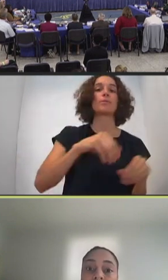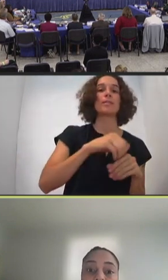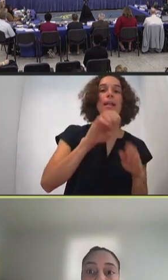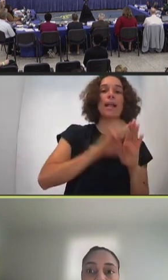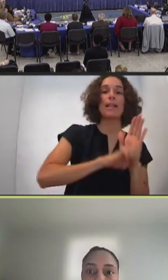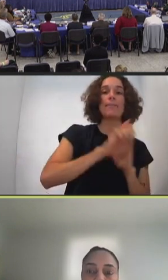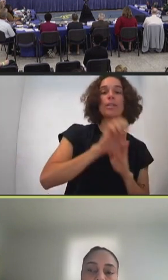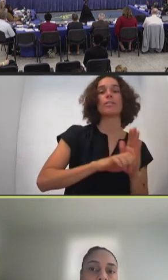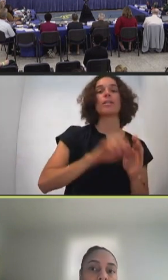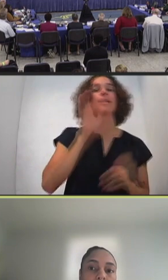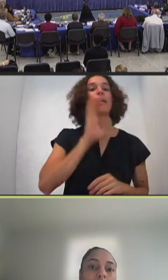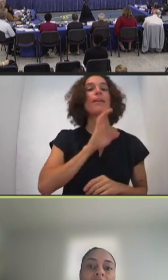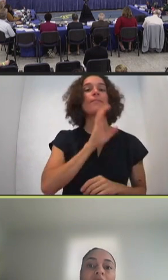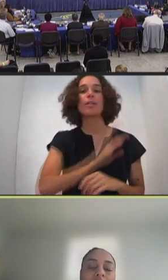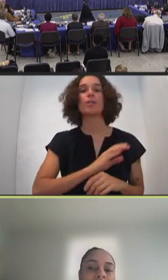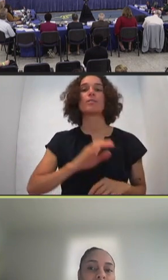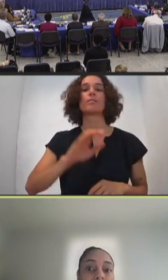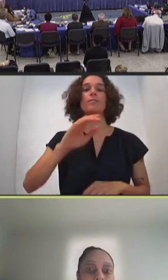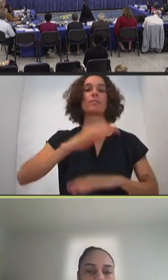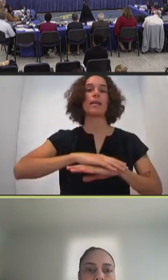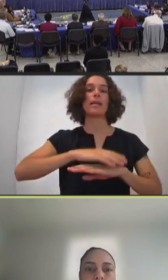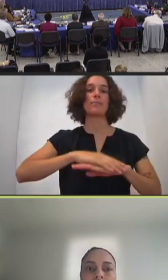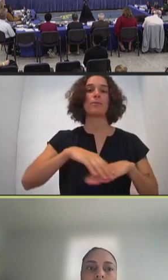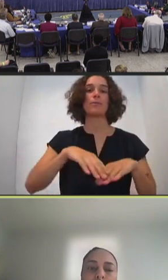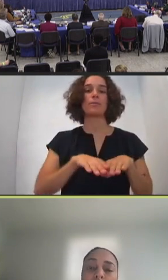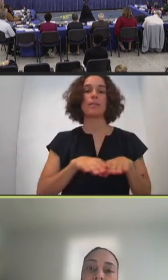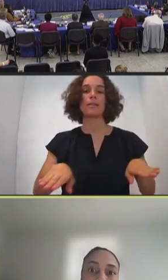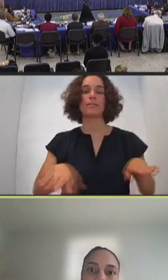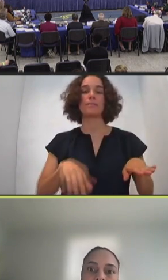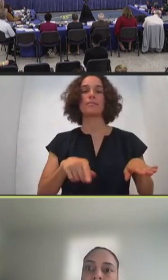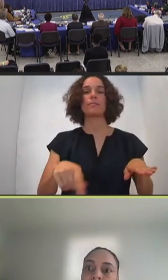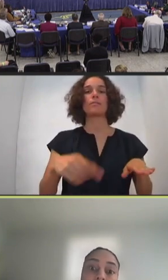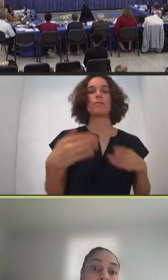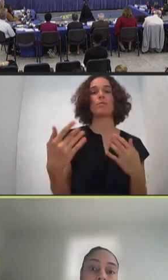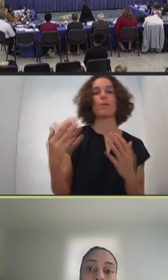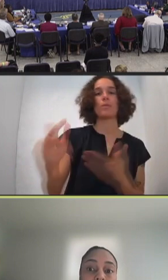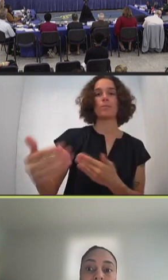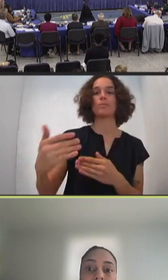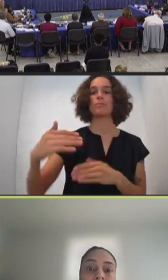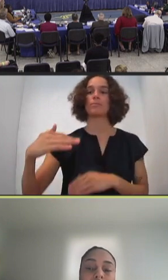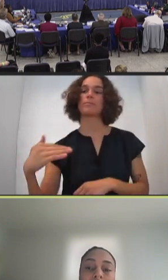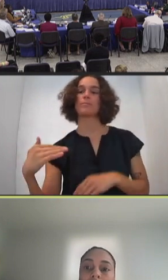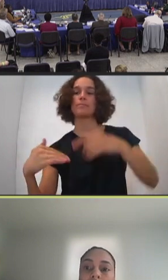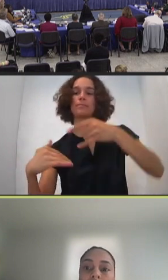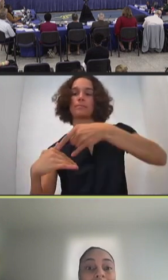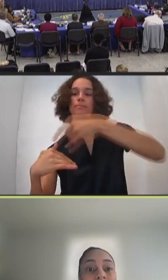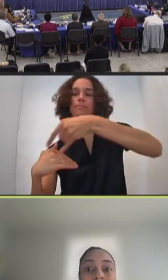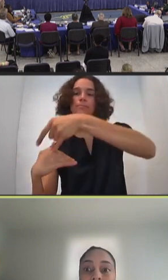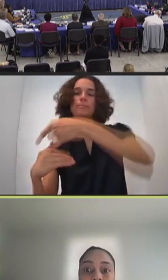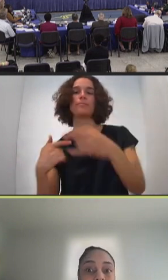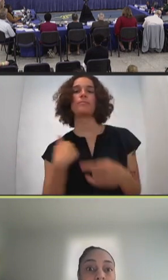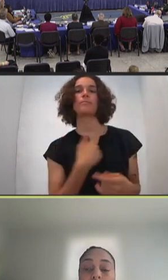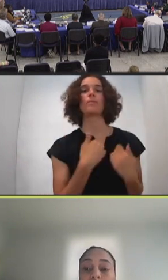table tents in waiting room and cafeteria tables. We'll have 15-second and 30-second ads just on